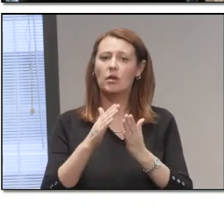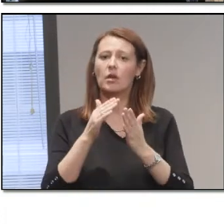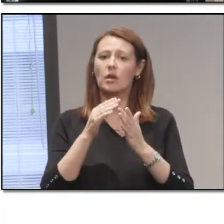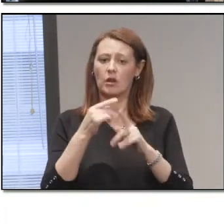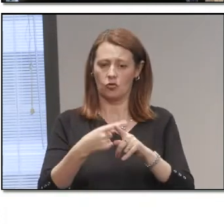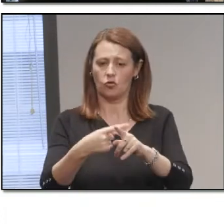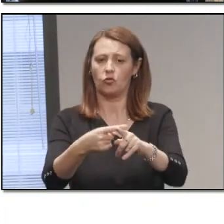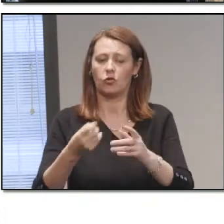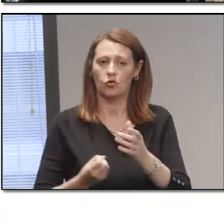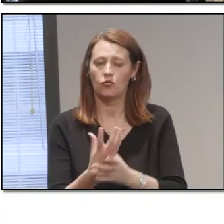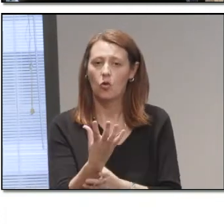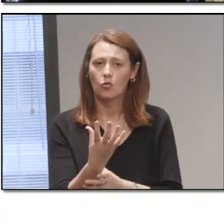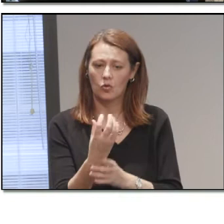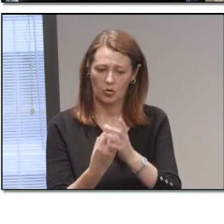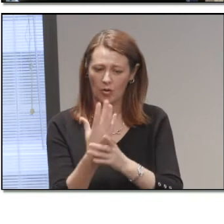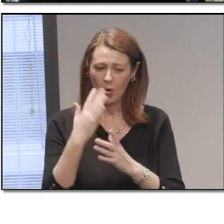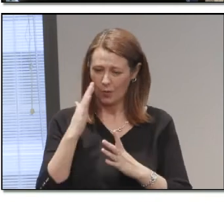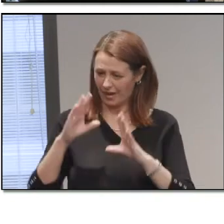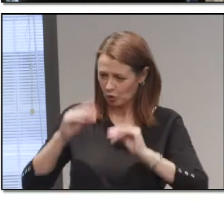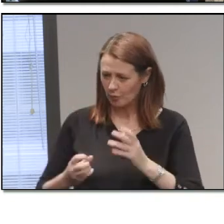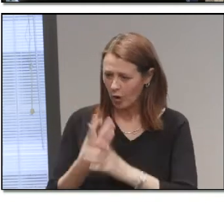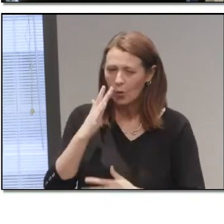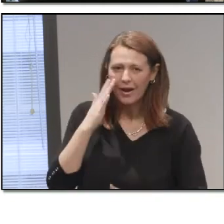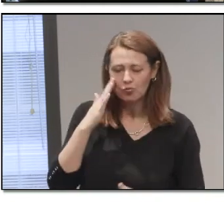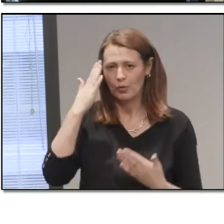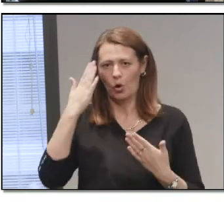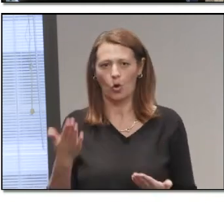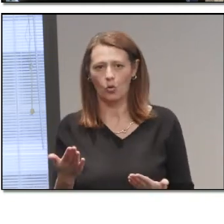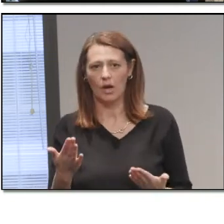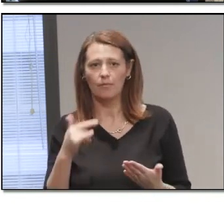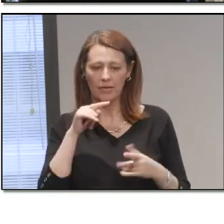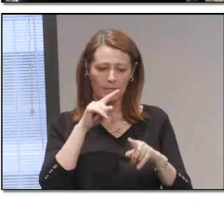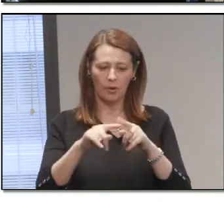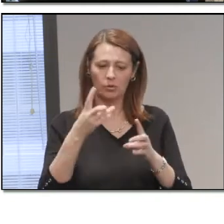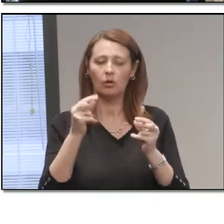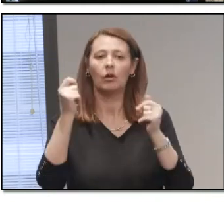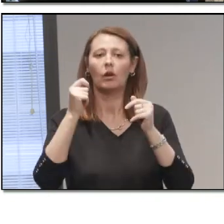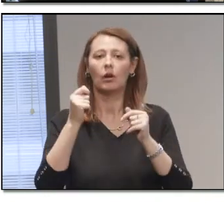exactly know when they stop growing but the most rapid period of development is the first 18 to